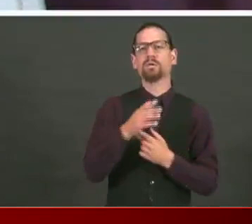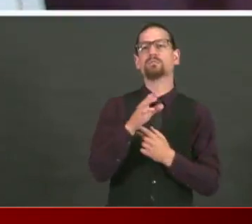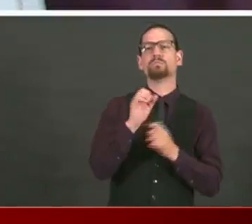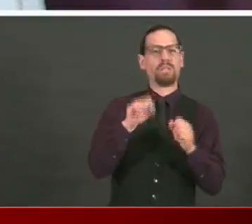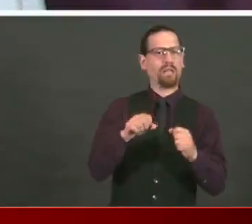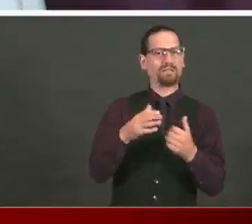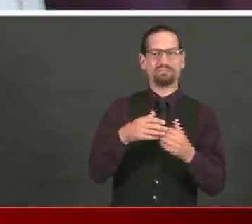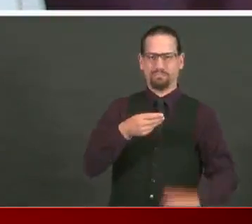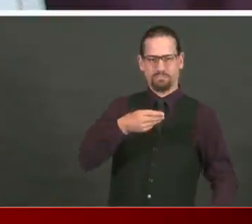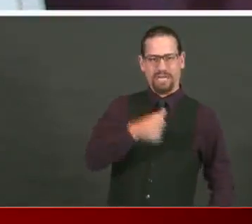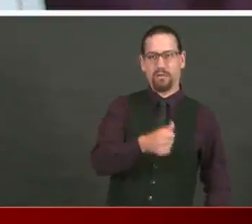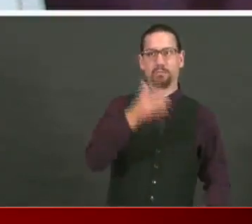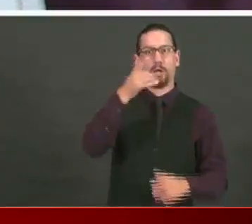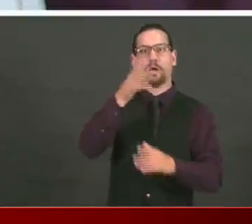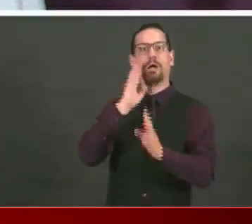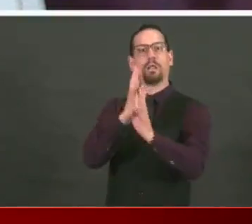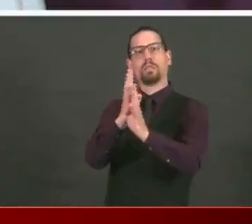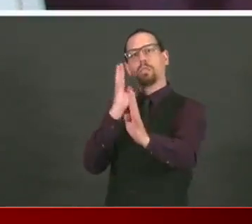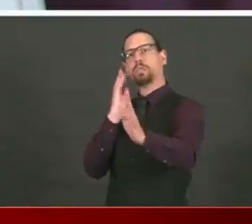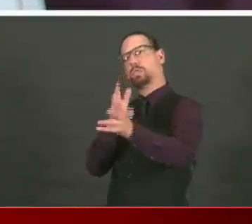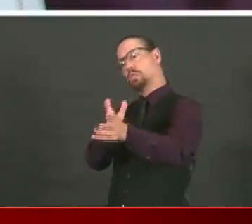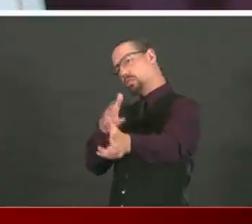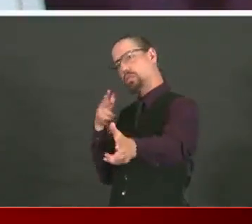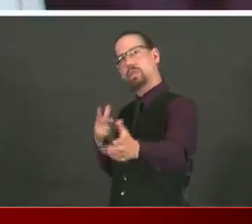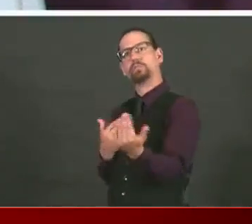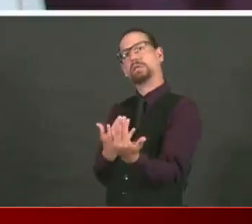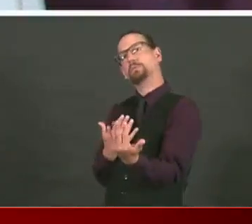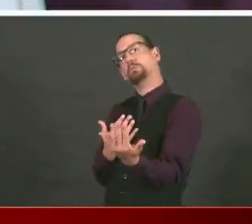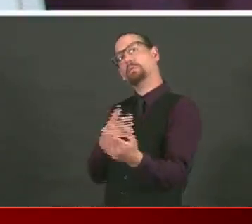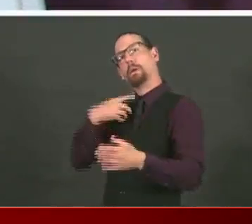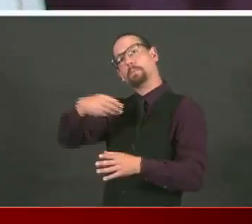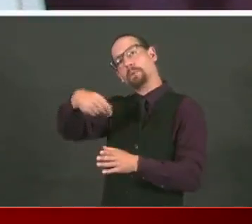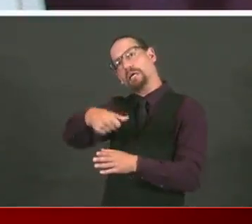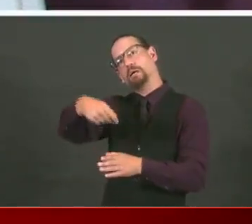LINES. IT WILL CUT DOWN ON